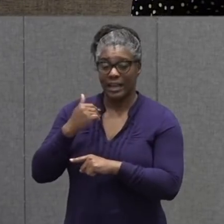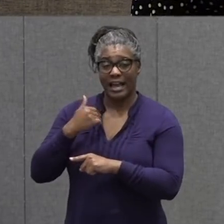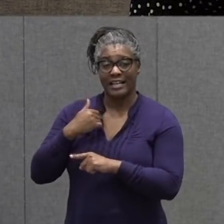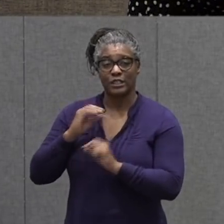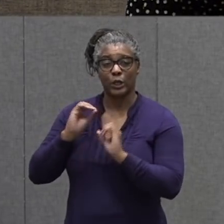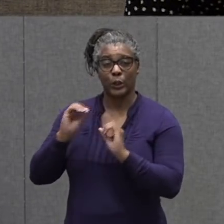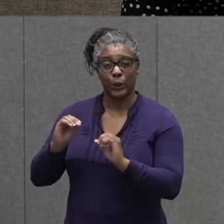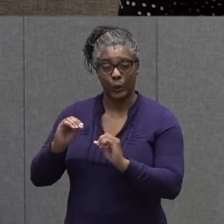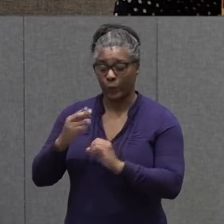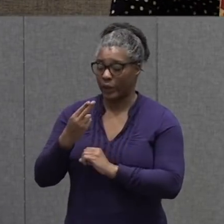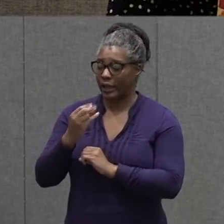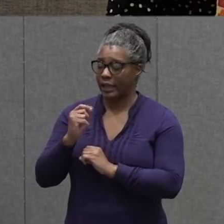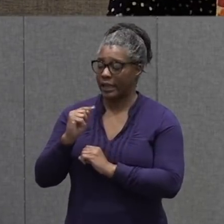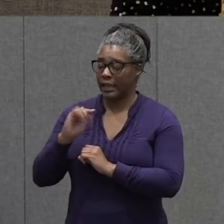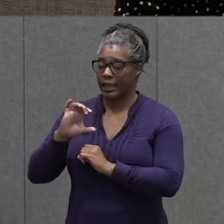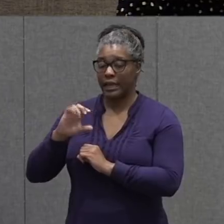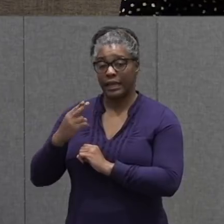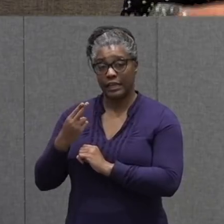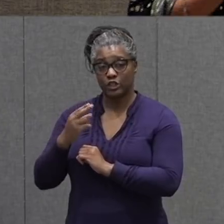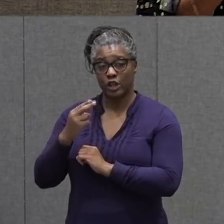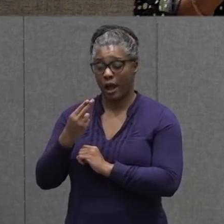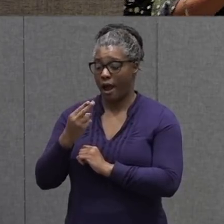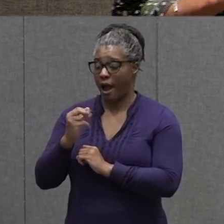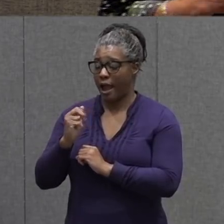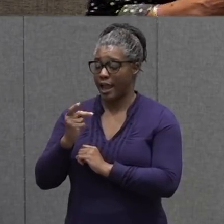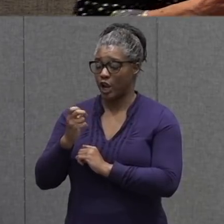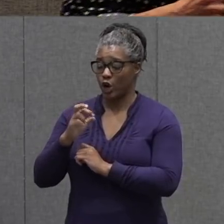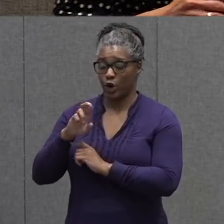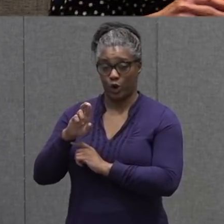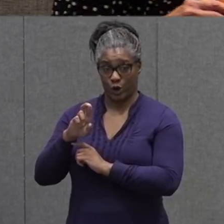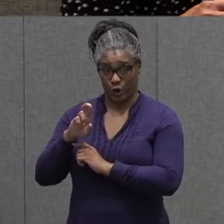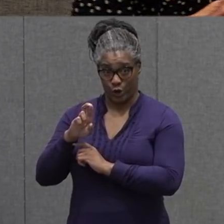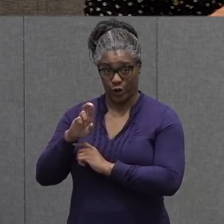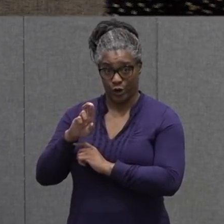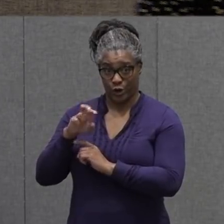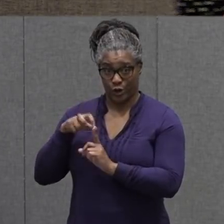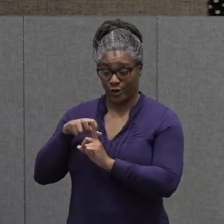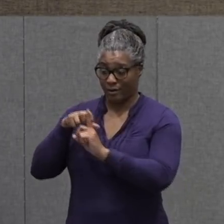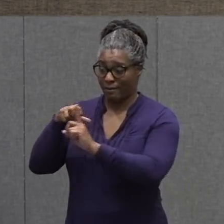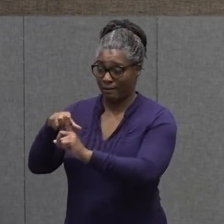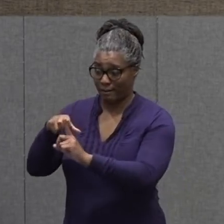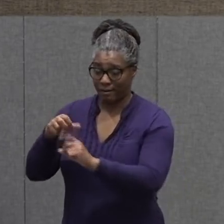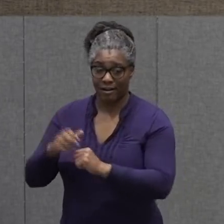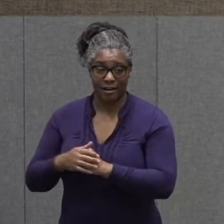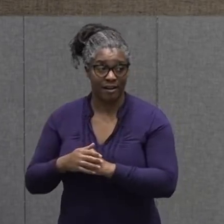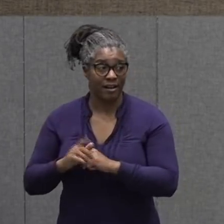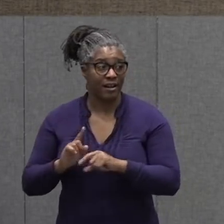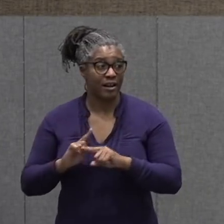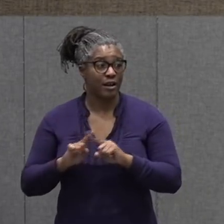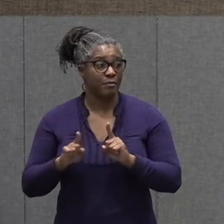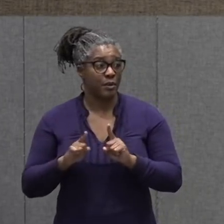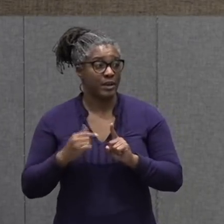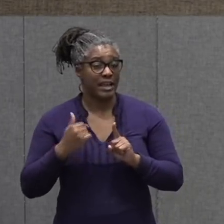But I do have some hitchhiker seeds up here so we can compare those and kind of see what's going on.